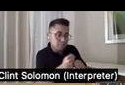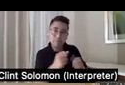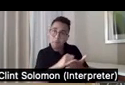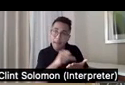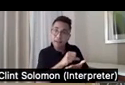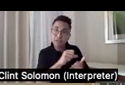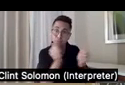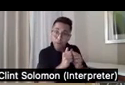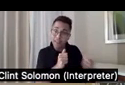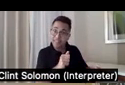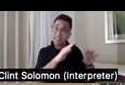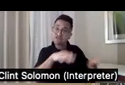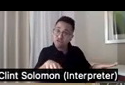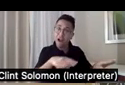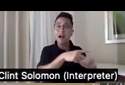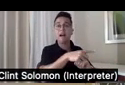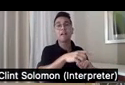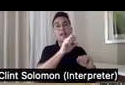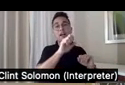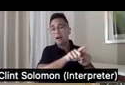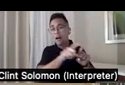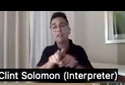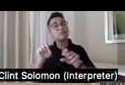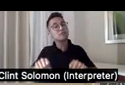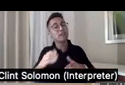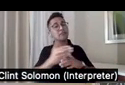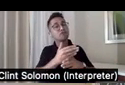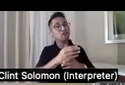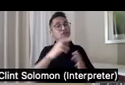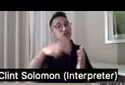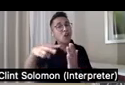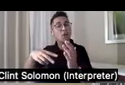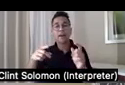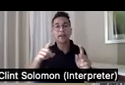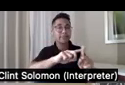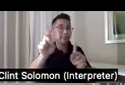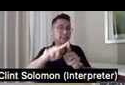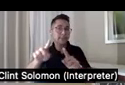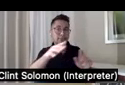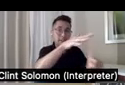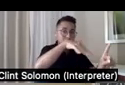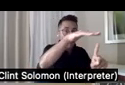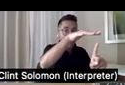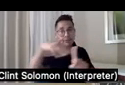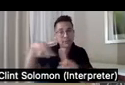and they can share reading across environments